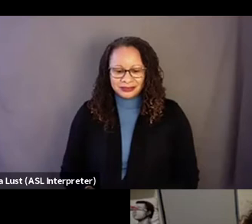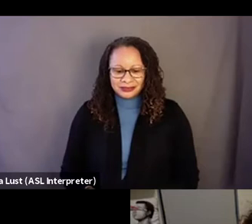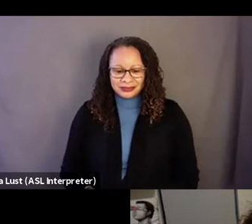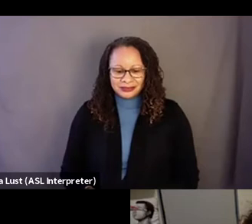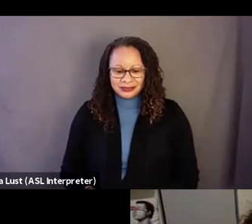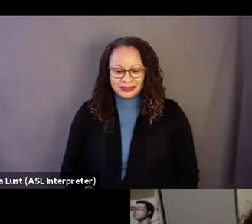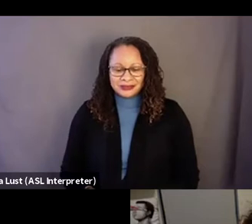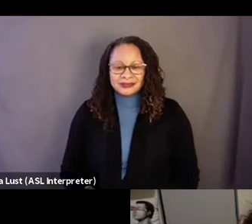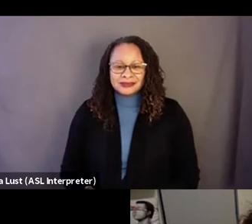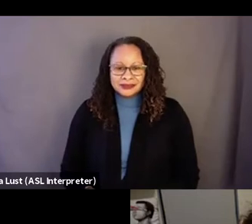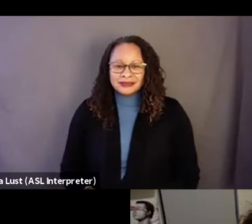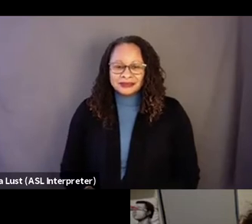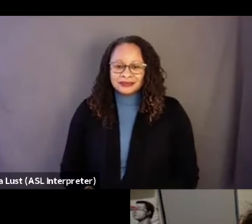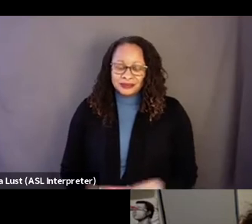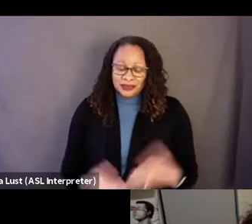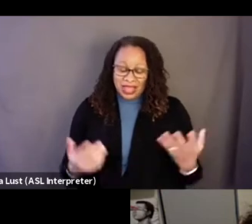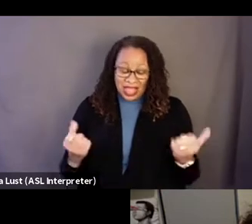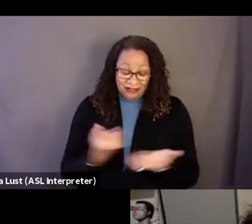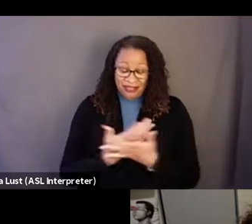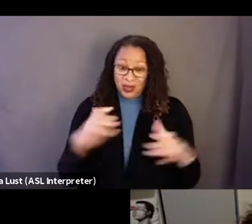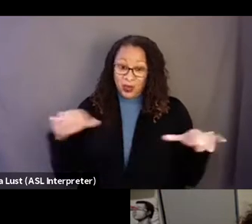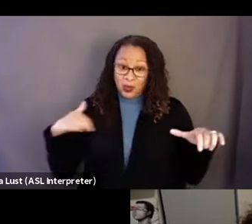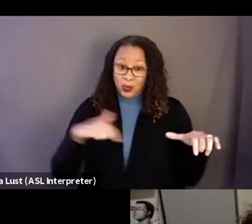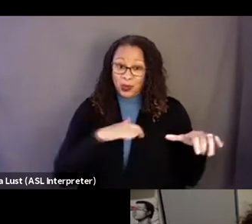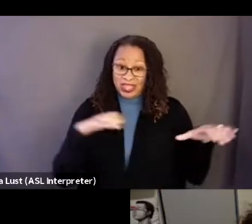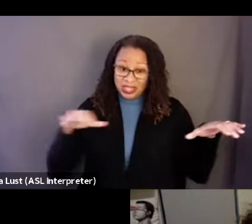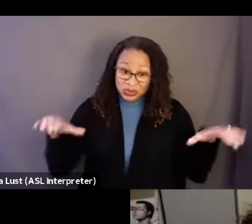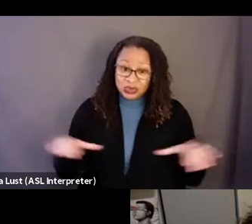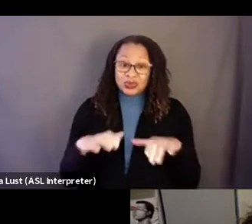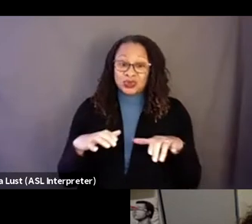and what we're doing has changed lives.